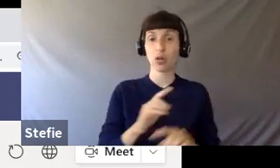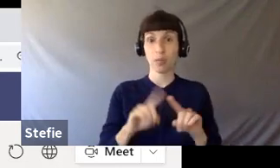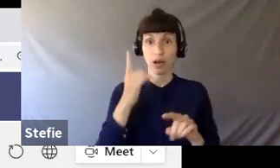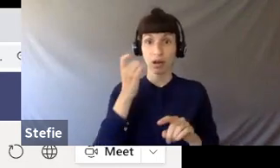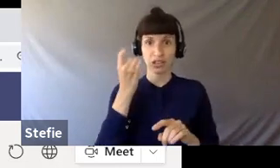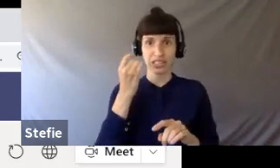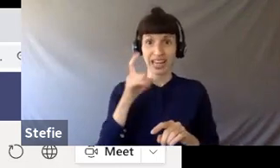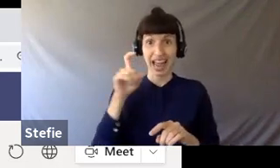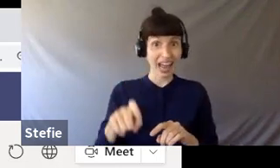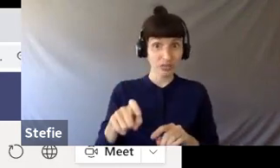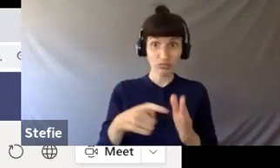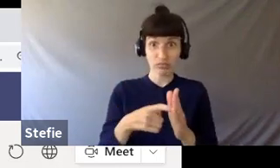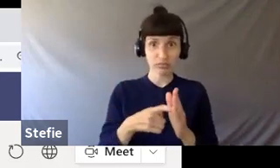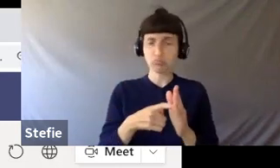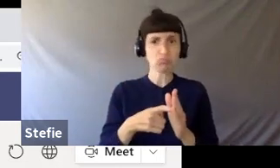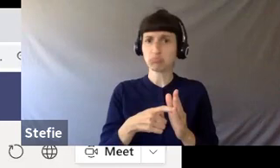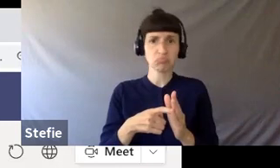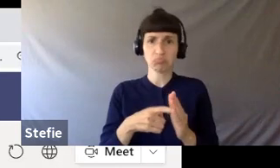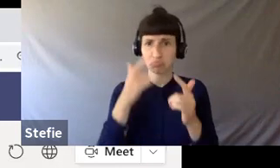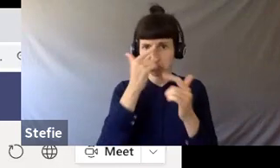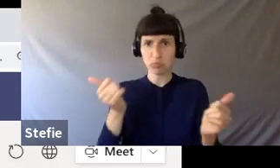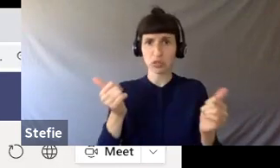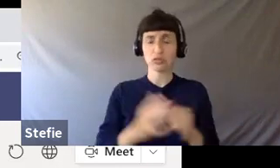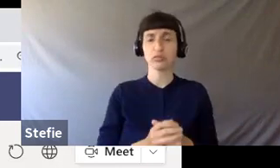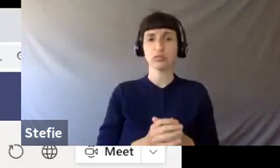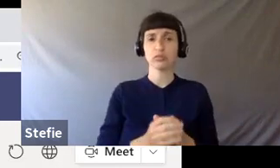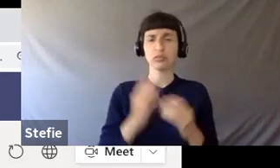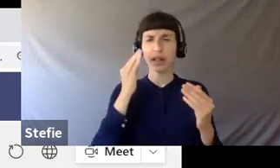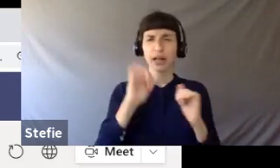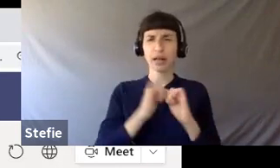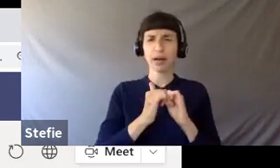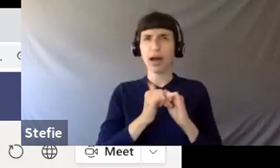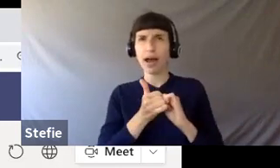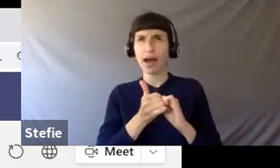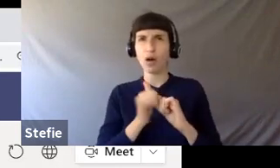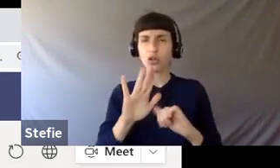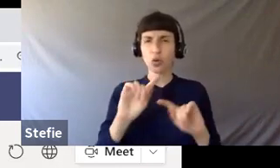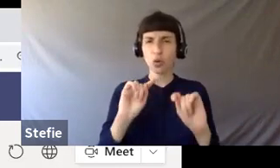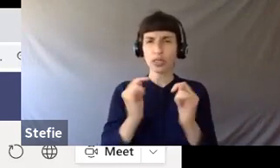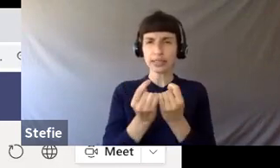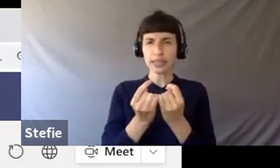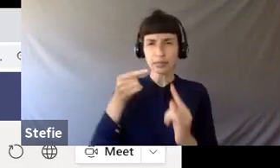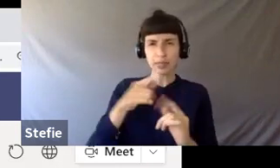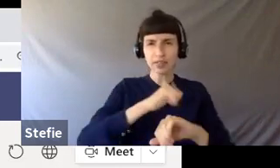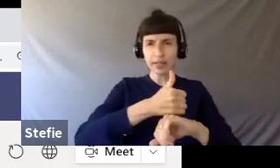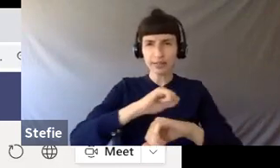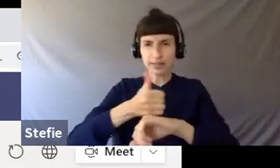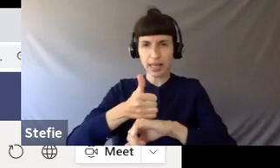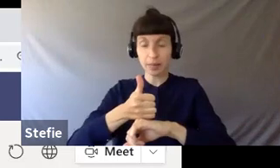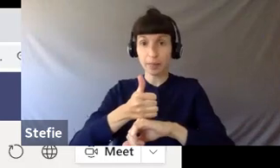and organize my information within this class notebook; it is a powerful tool but it is optional,